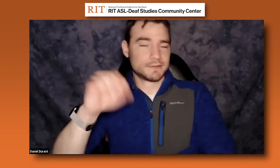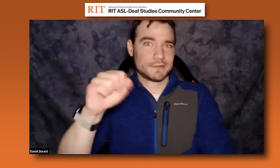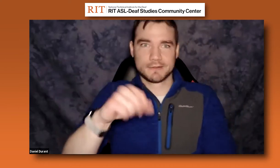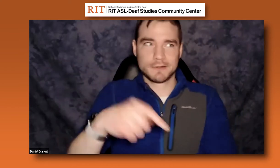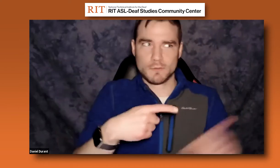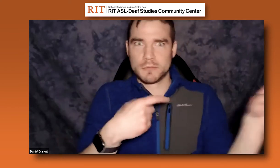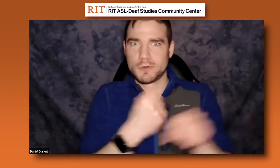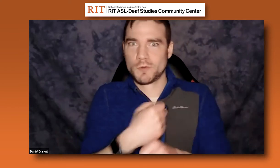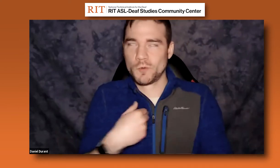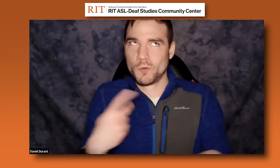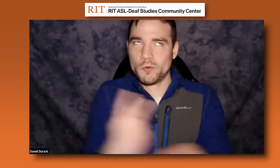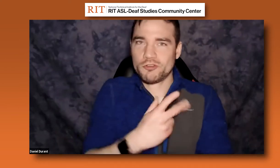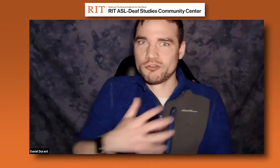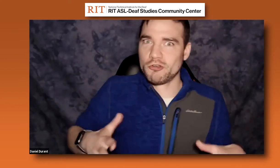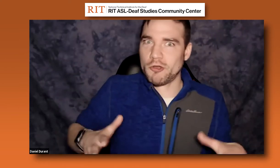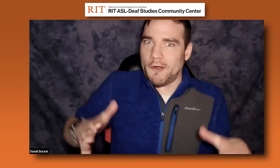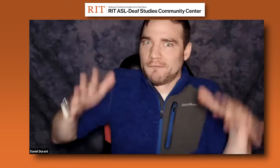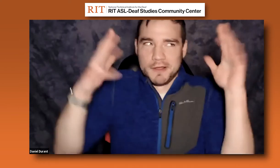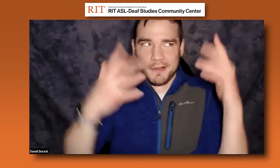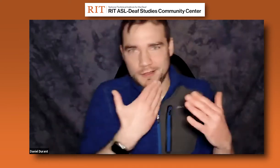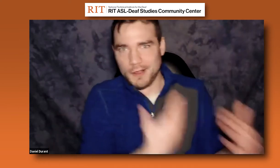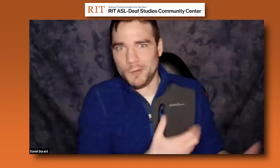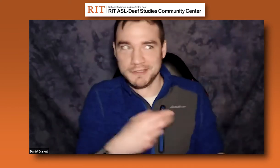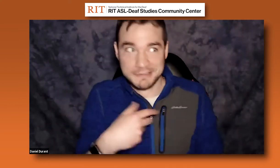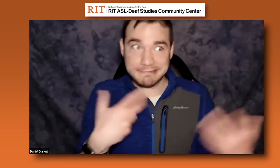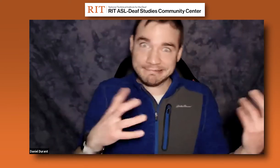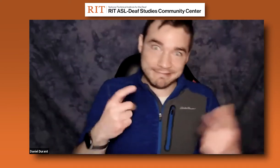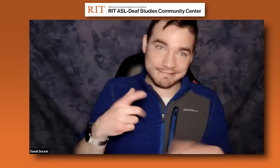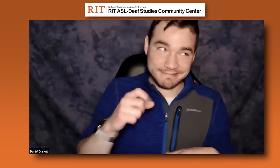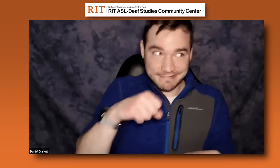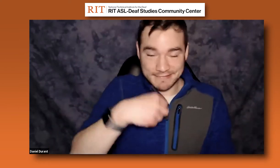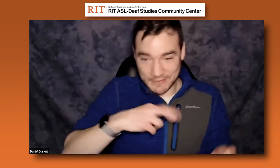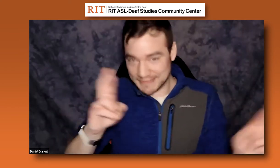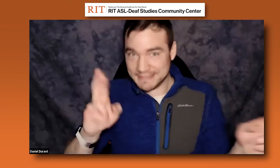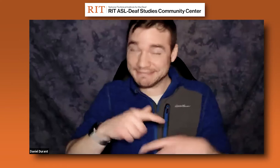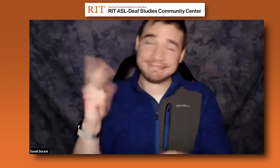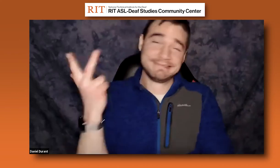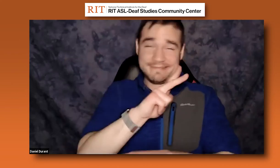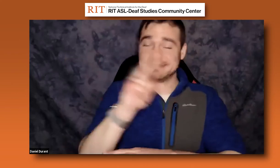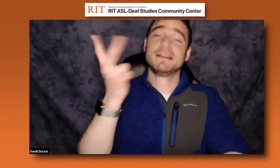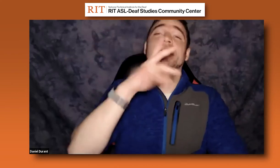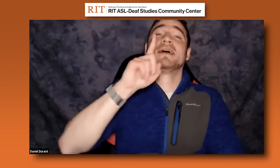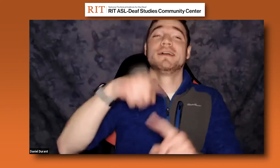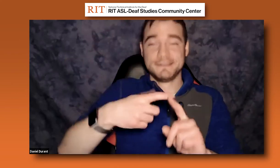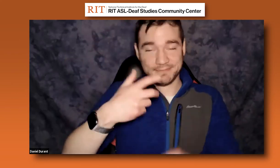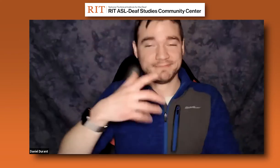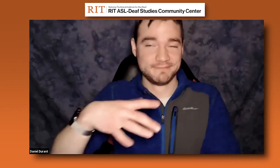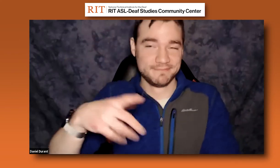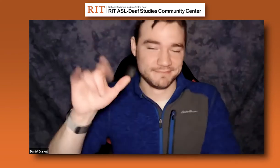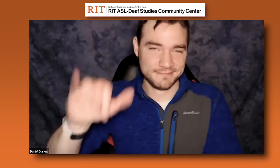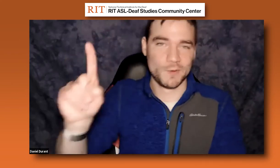I said, "Yes, I am ready." I was so nervous, but, yeah, I thought I was ready.